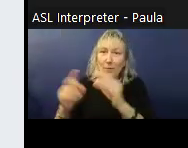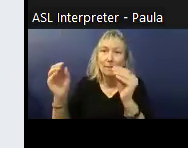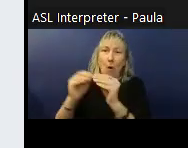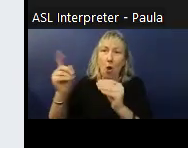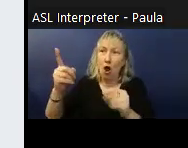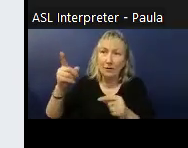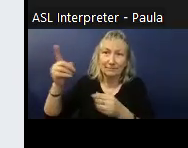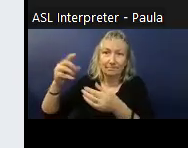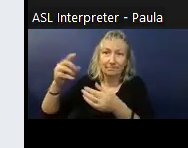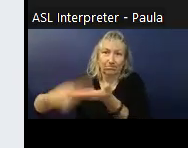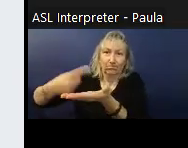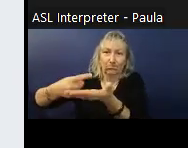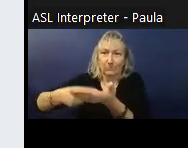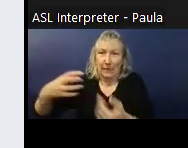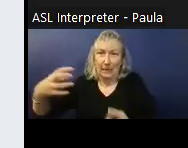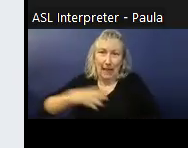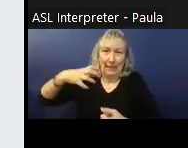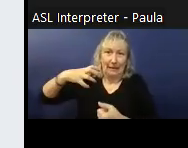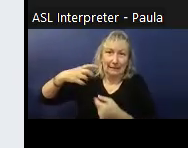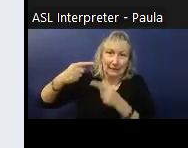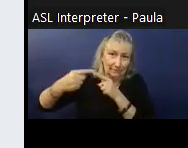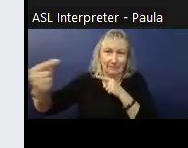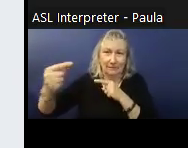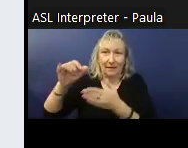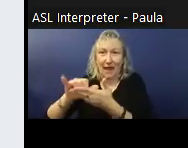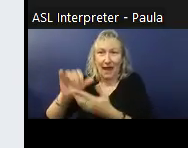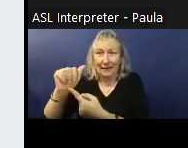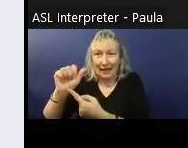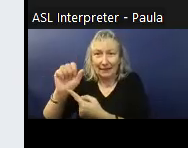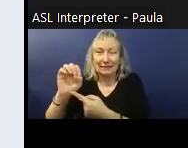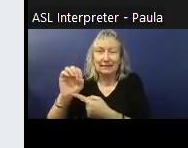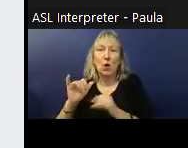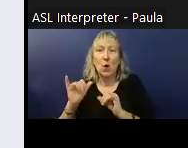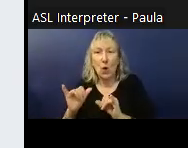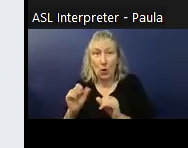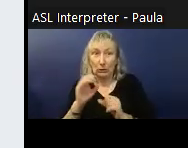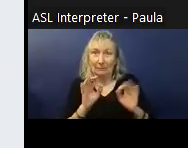It's a lot harder for us to help them, so making sure that that notice is given